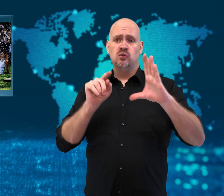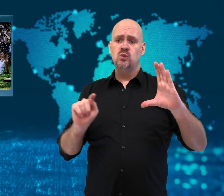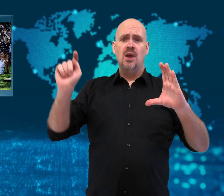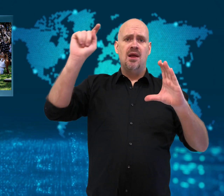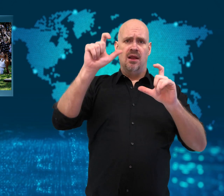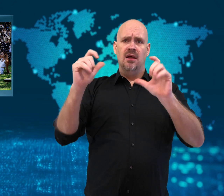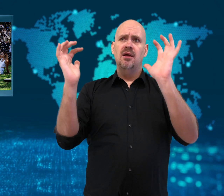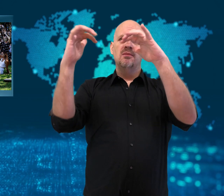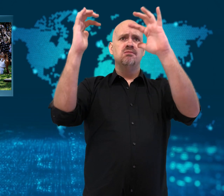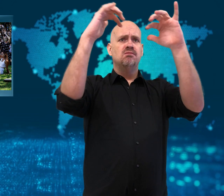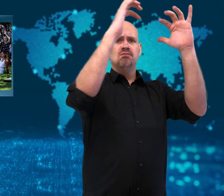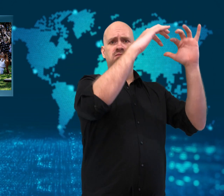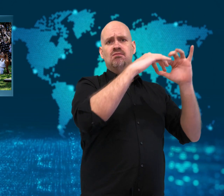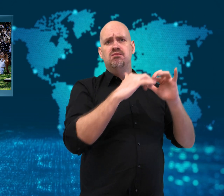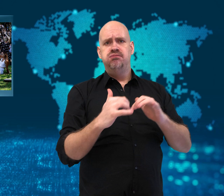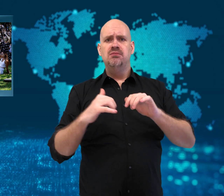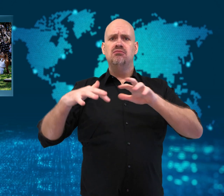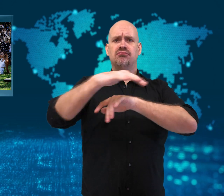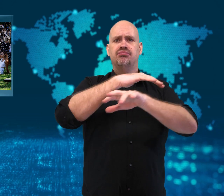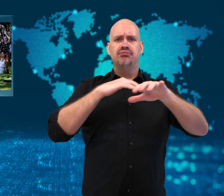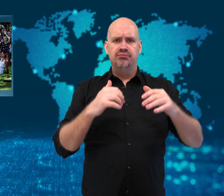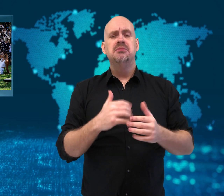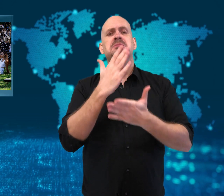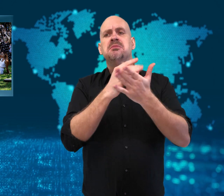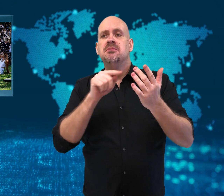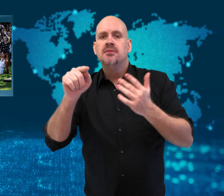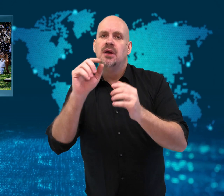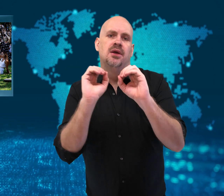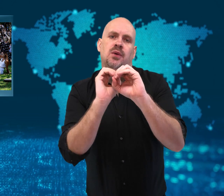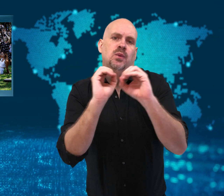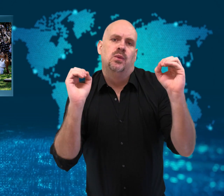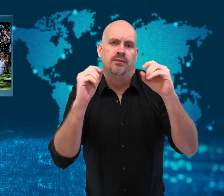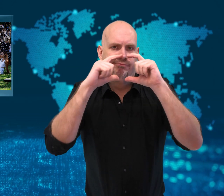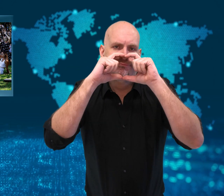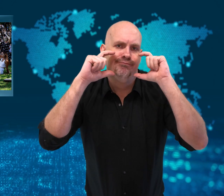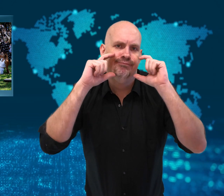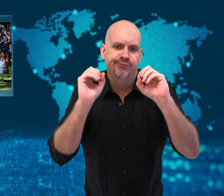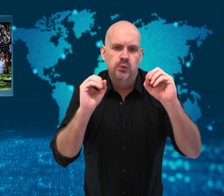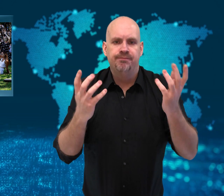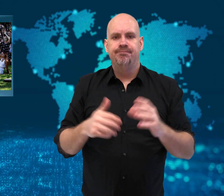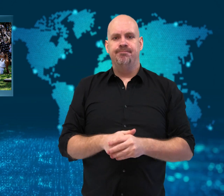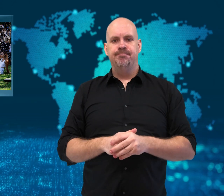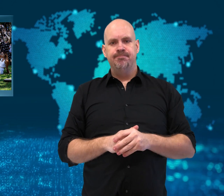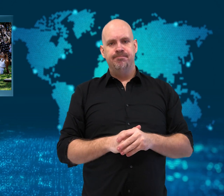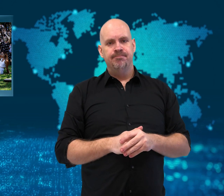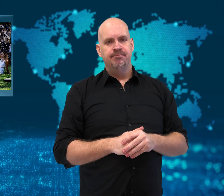Many wore masks and followed social distancing rules,